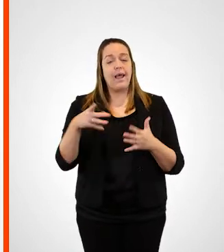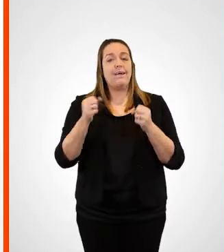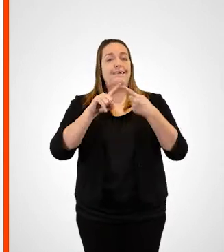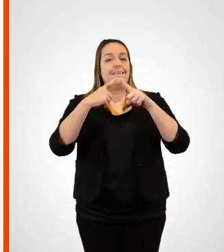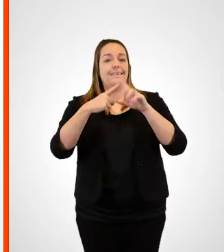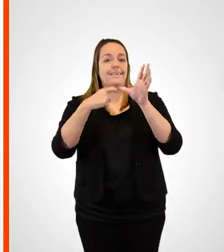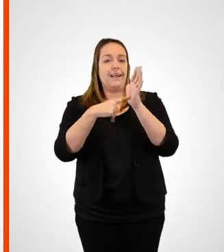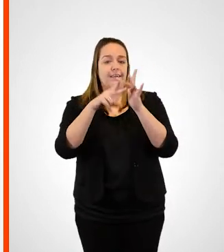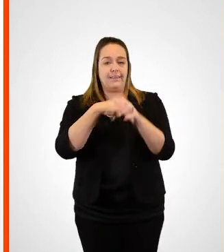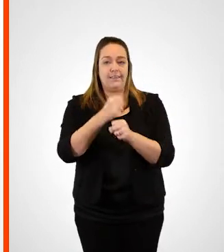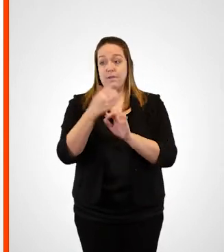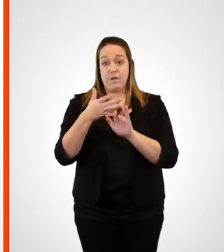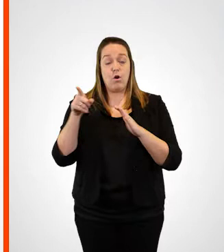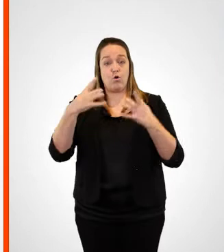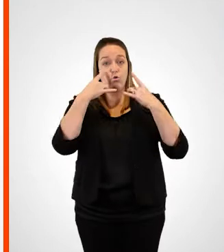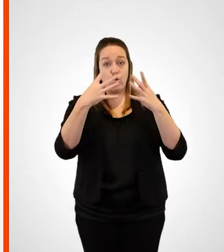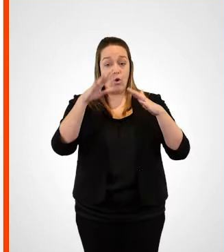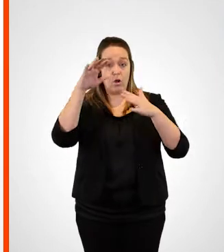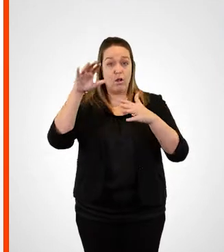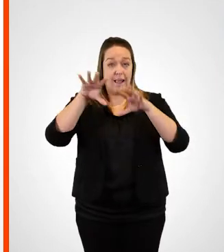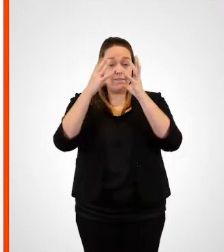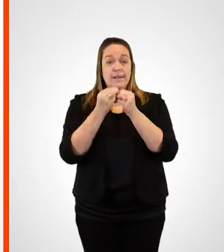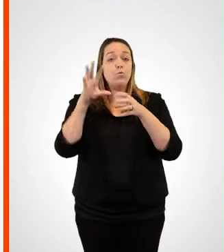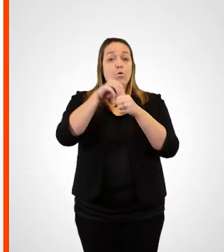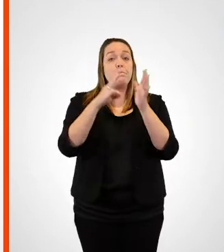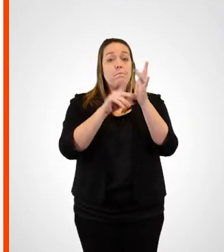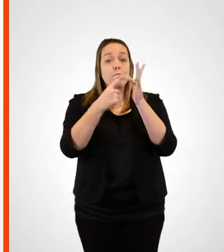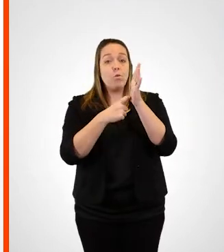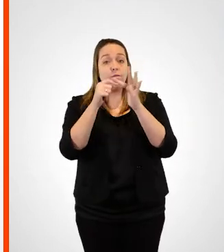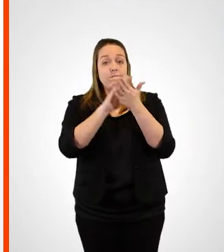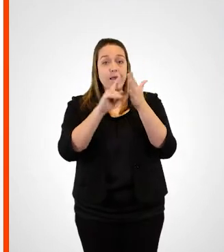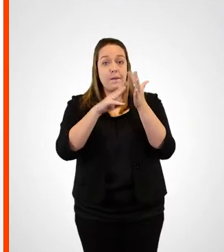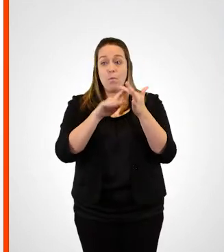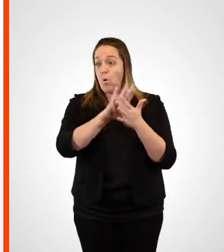right down to the morpheme level every piece of sign on the hands.